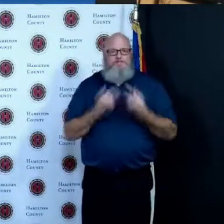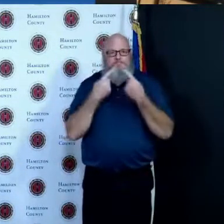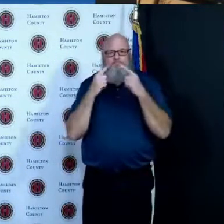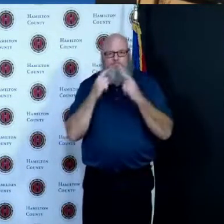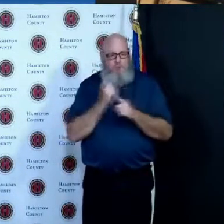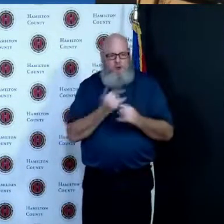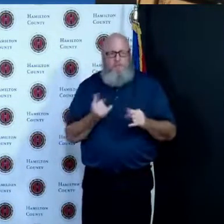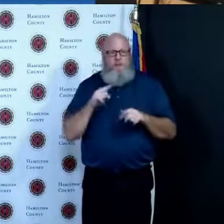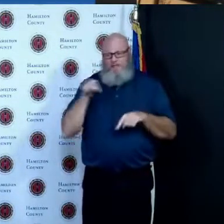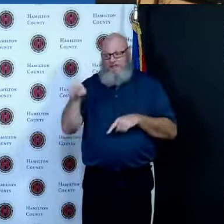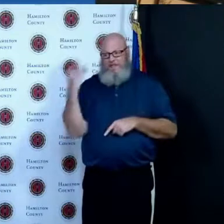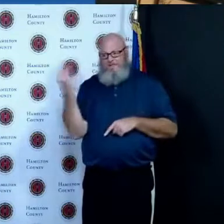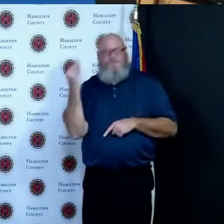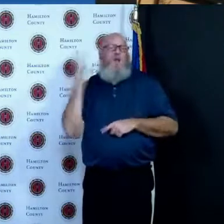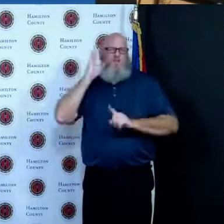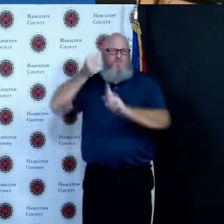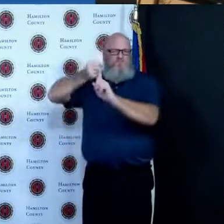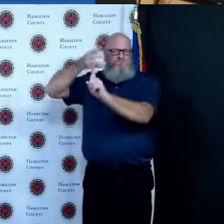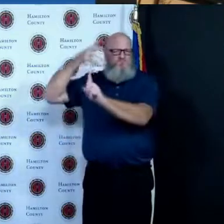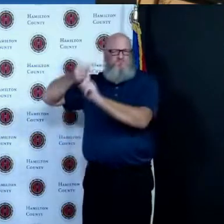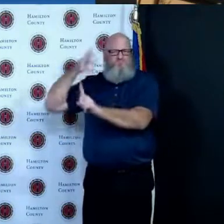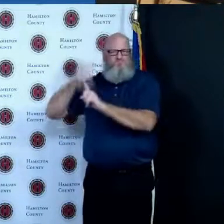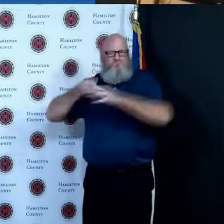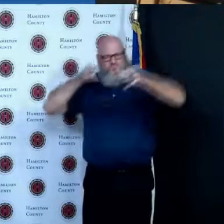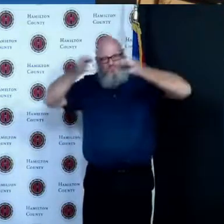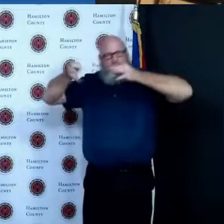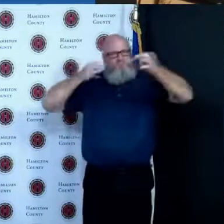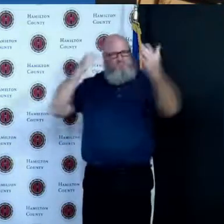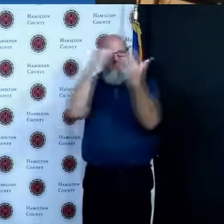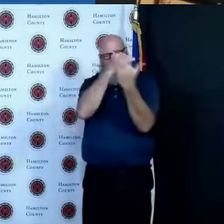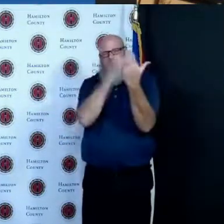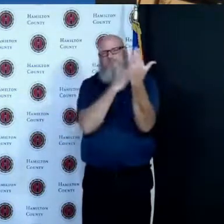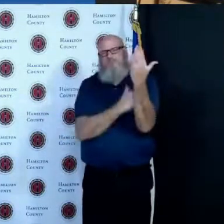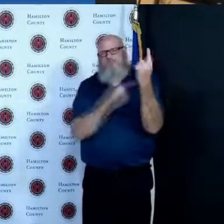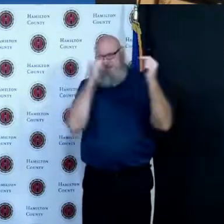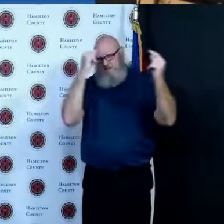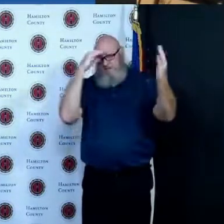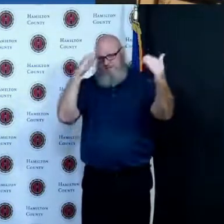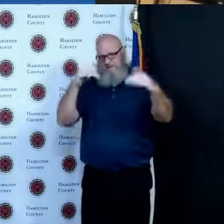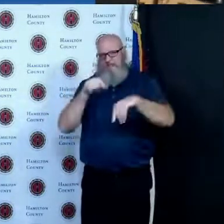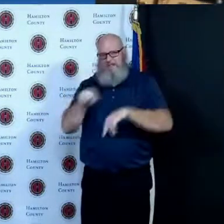can get signed up in in the queue one other thing I want to mention again you asked Greg about the